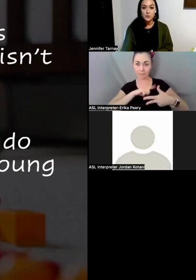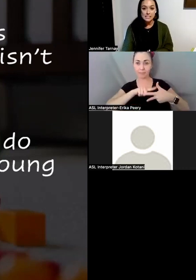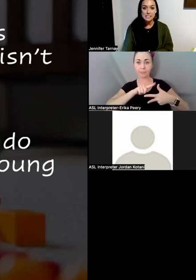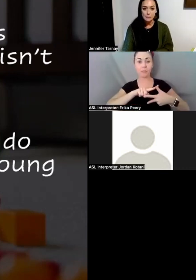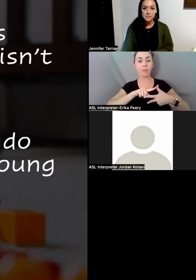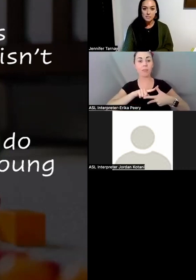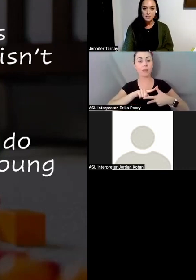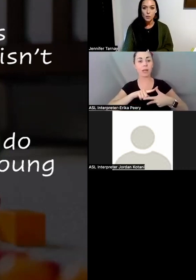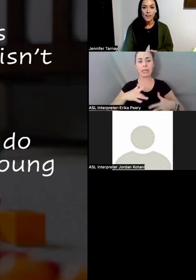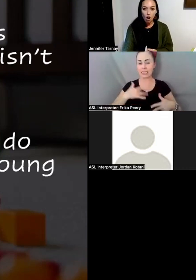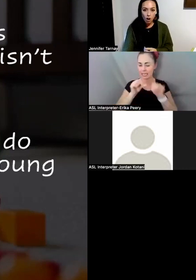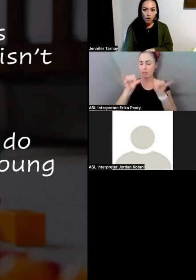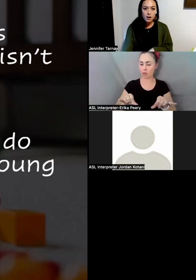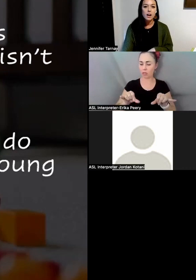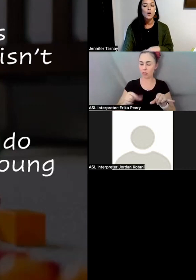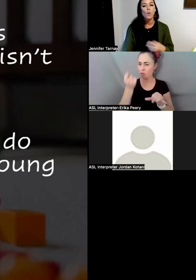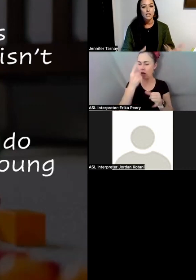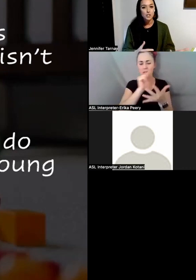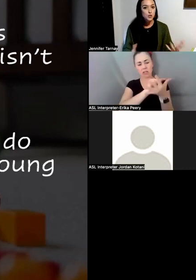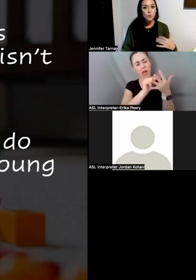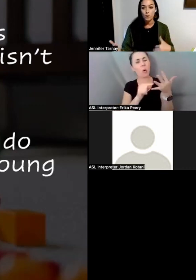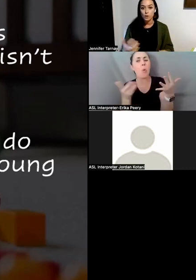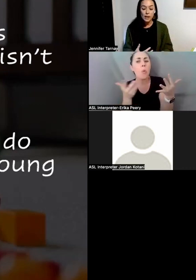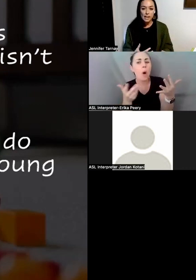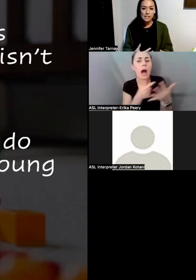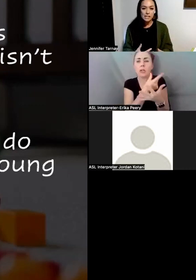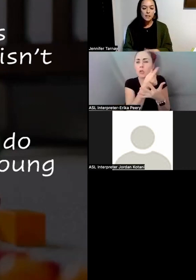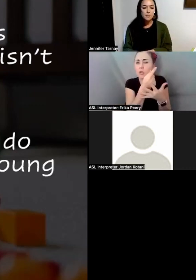the sensory system, where they are, what they are, where they're located